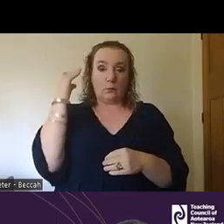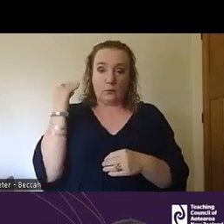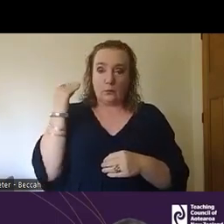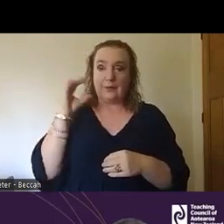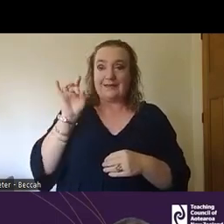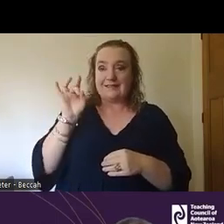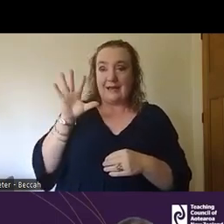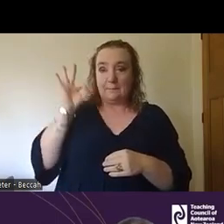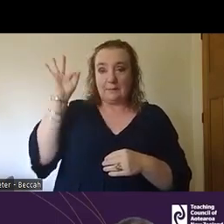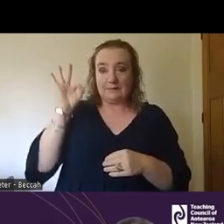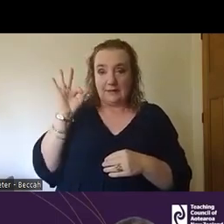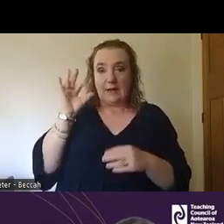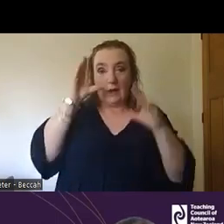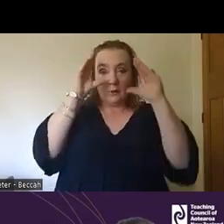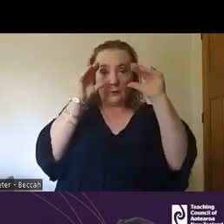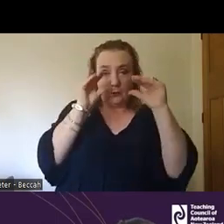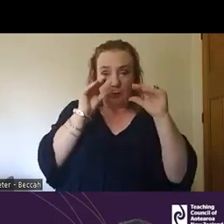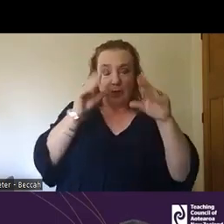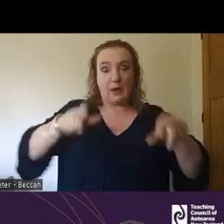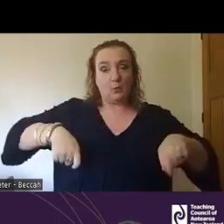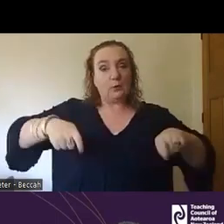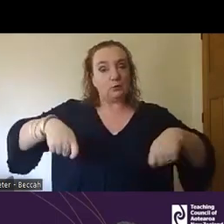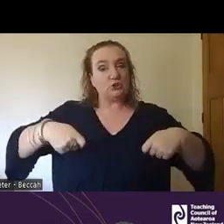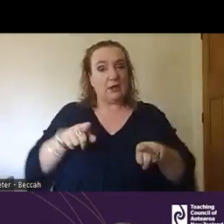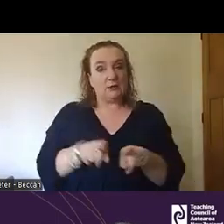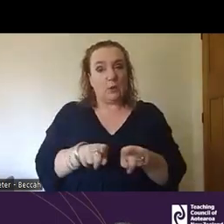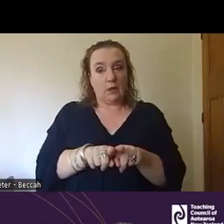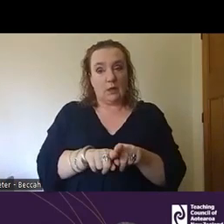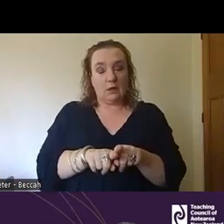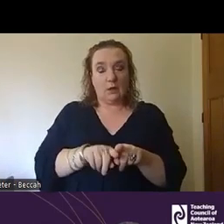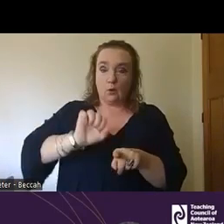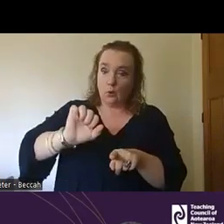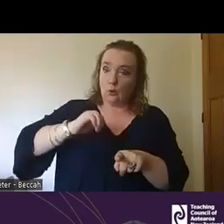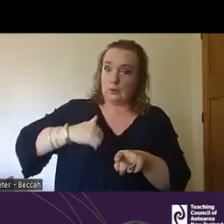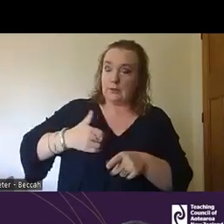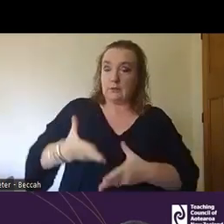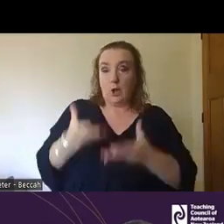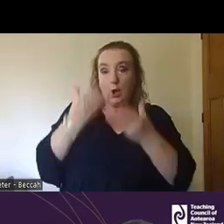partially sighted and in a wheelchair. Because of her needs, I learnt New Zealand sign language